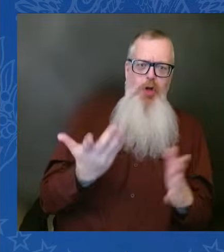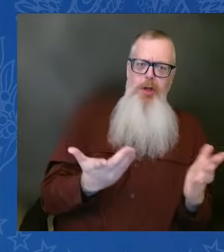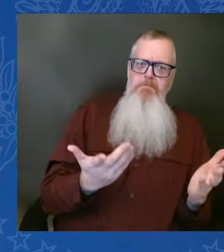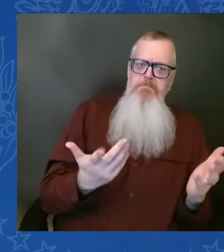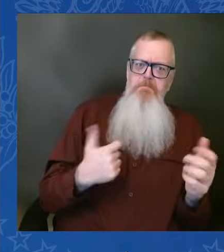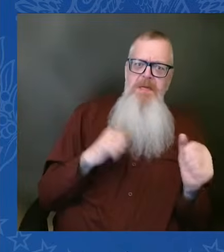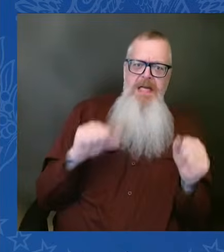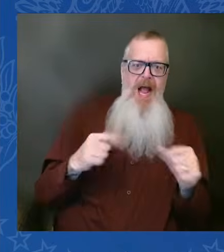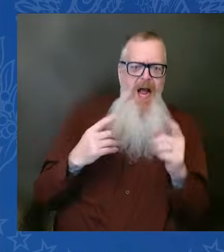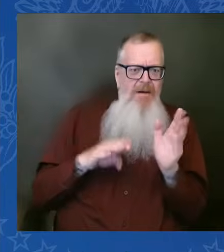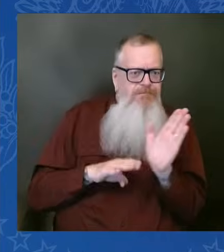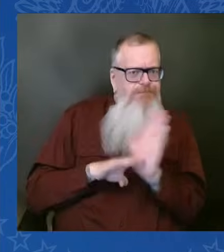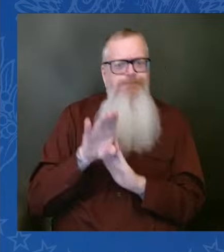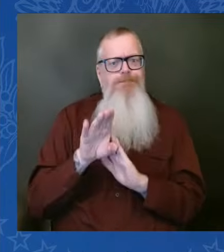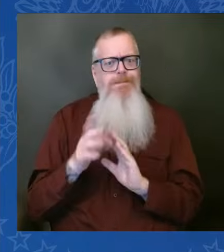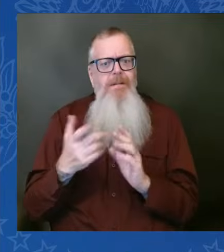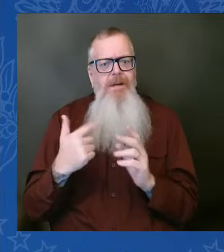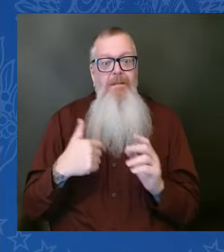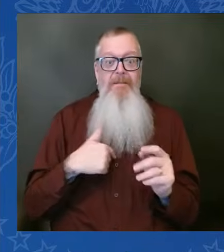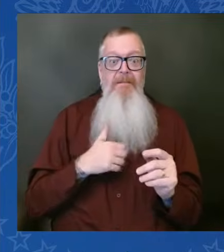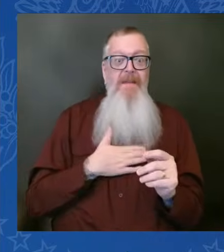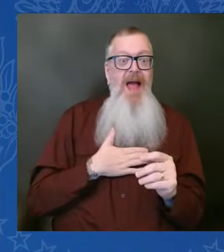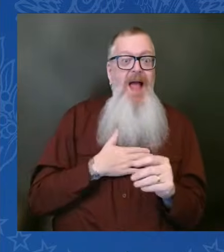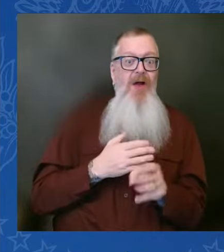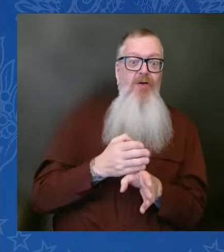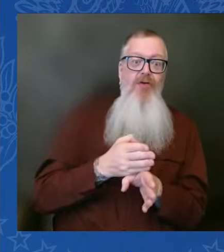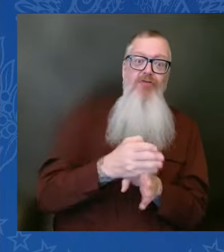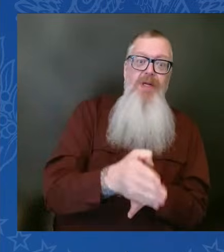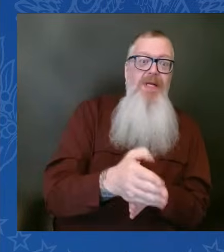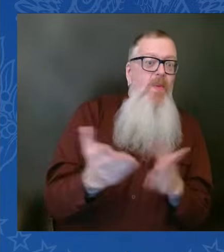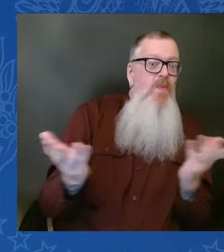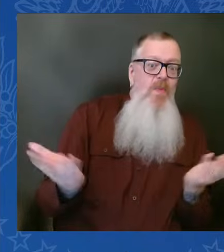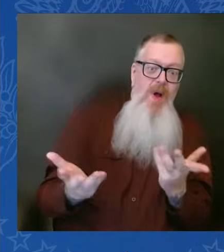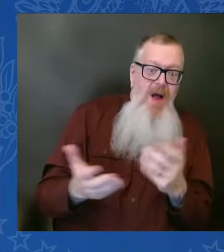and my career in the Senate, I had as many Republican friends as Democratic friends, for real.